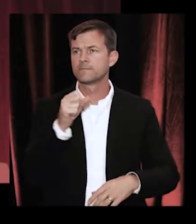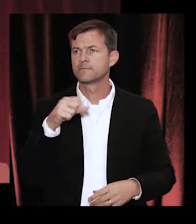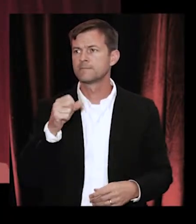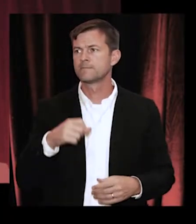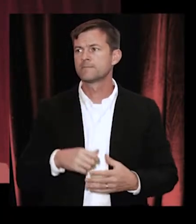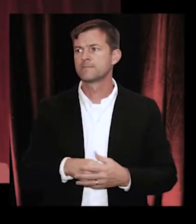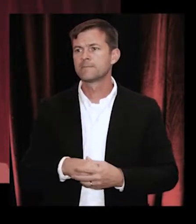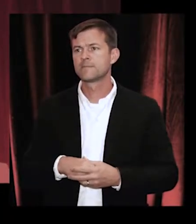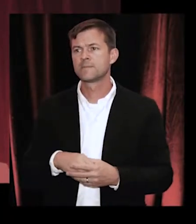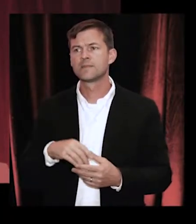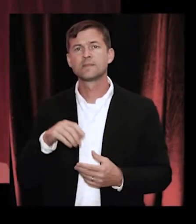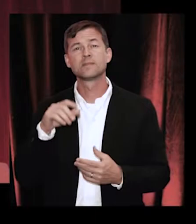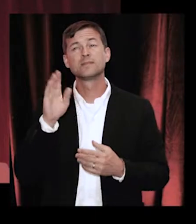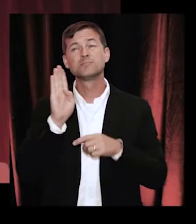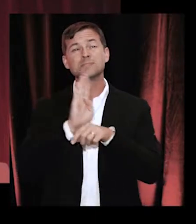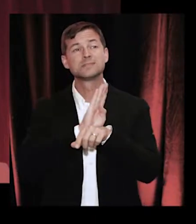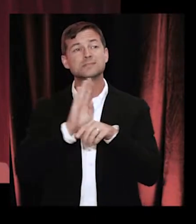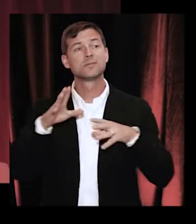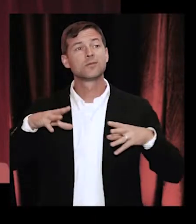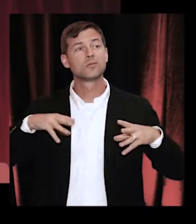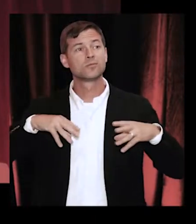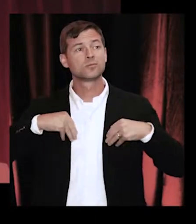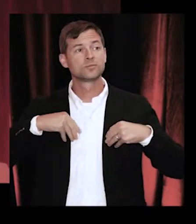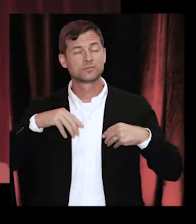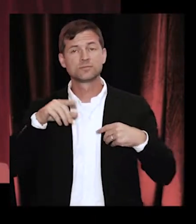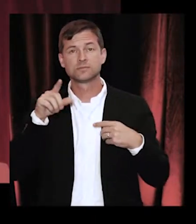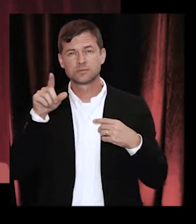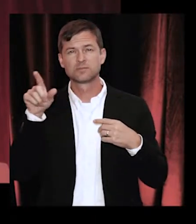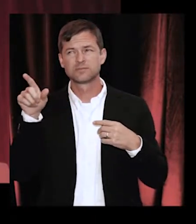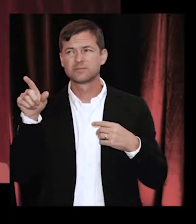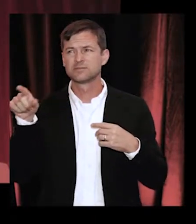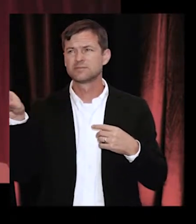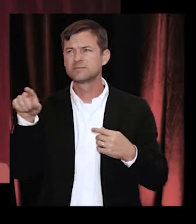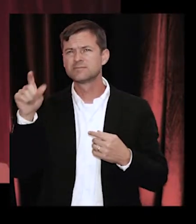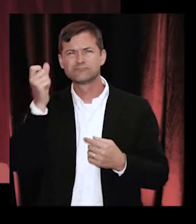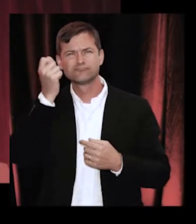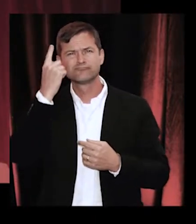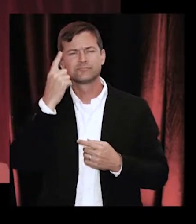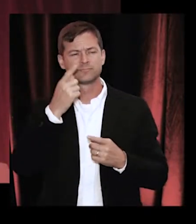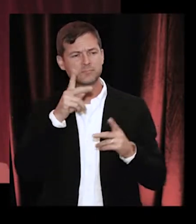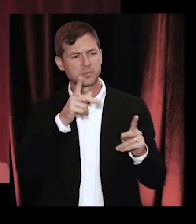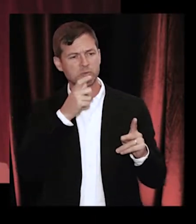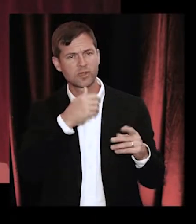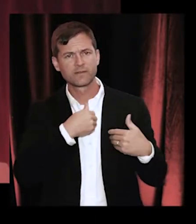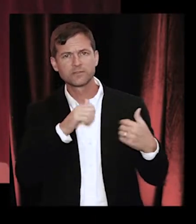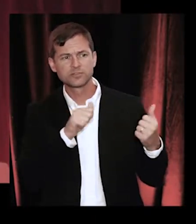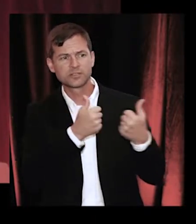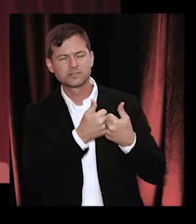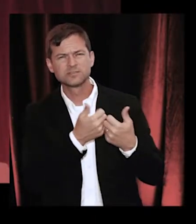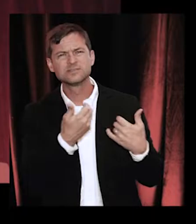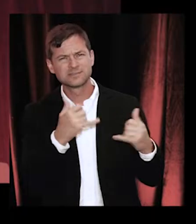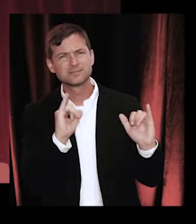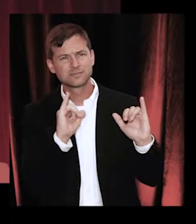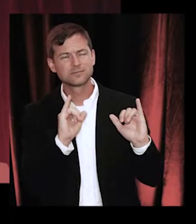Our business owners here today recognize that folks who face unique challenges deserve an opportunity